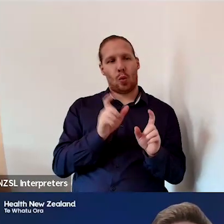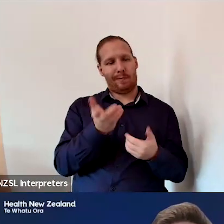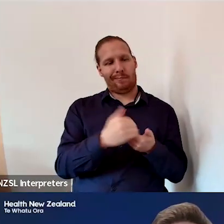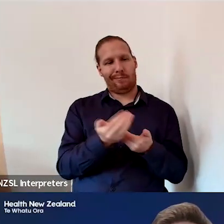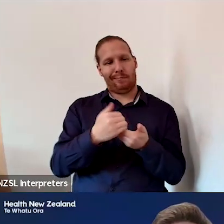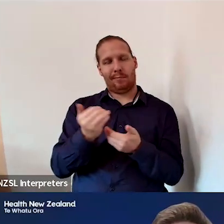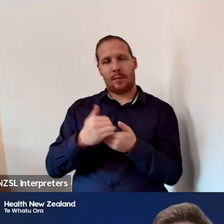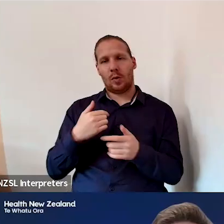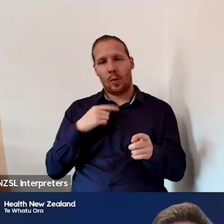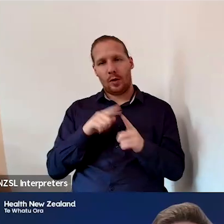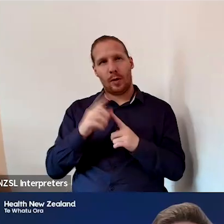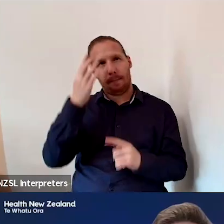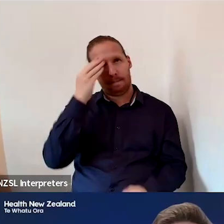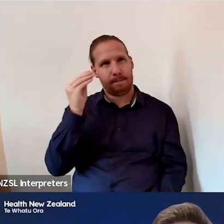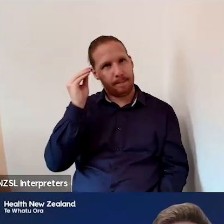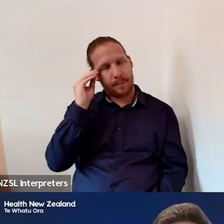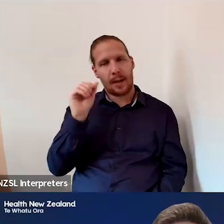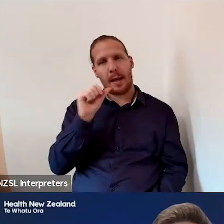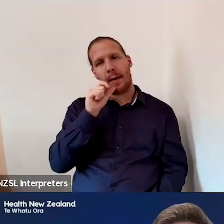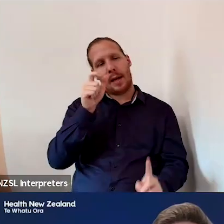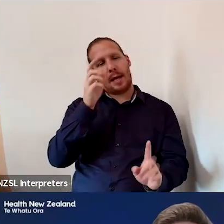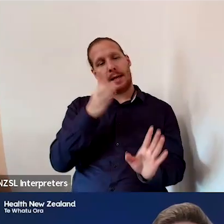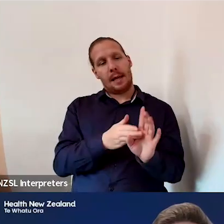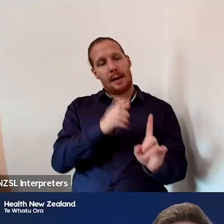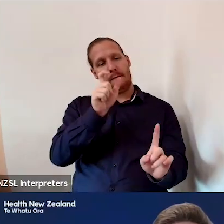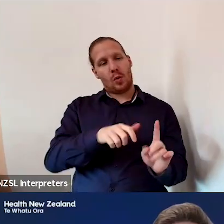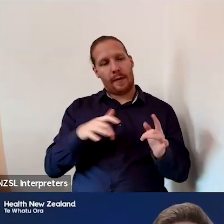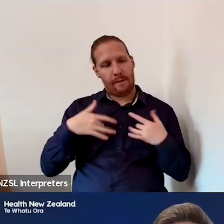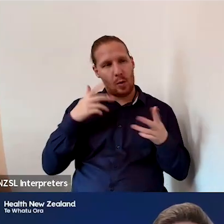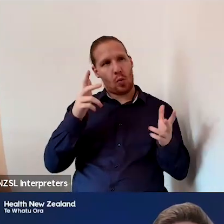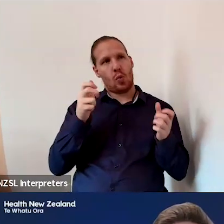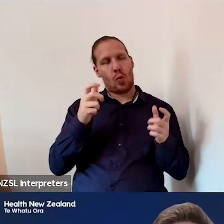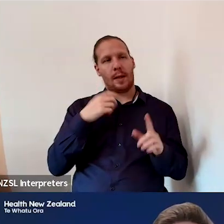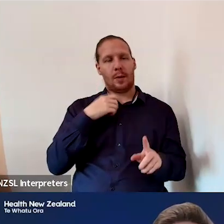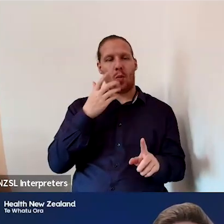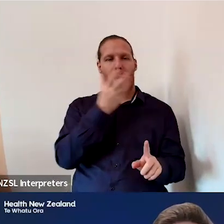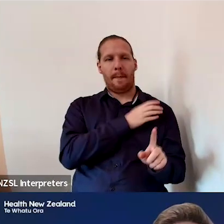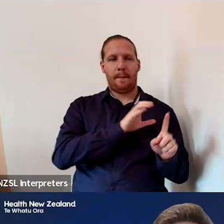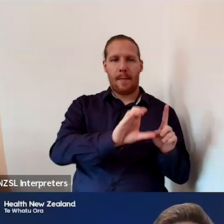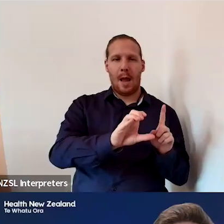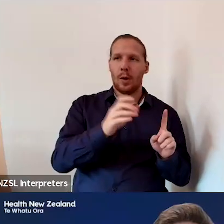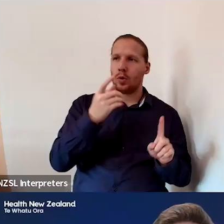that being heard and being empowered to speak to government is actually a contributor to mental wellbeing.